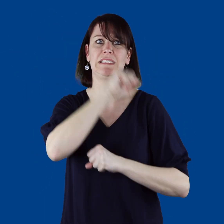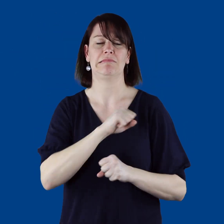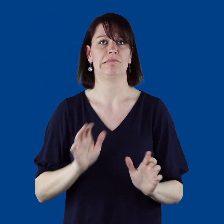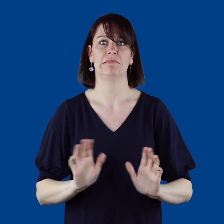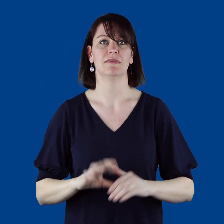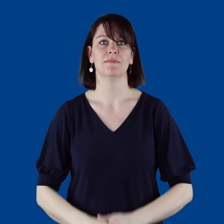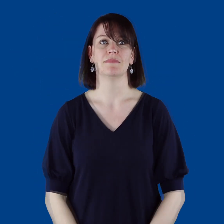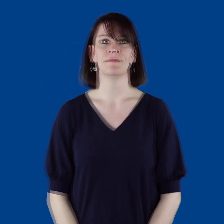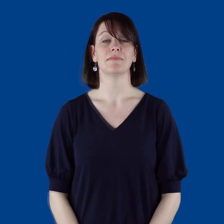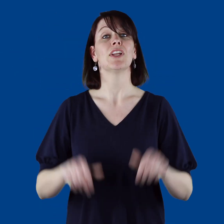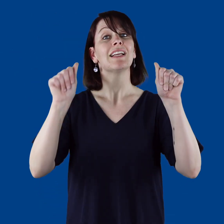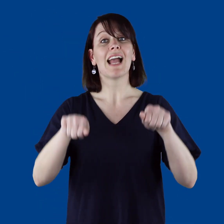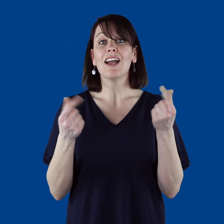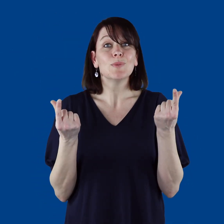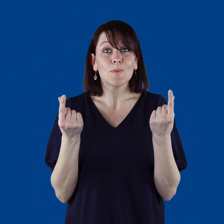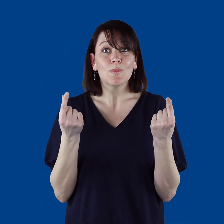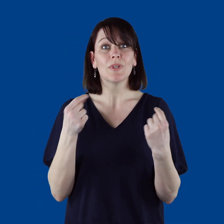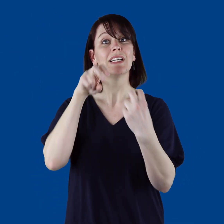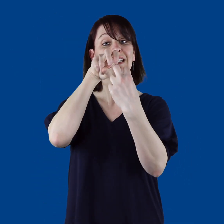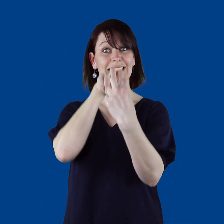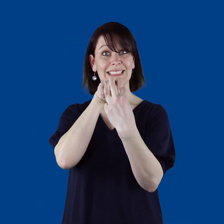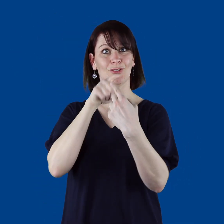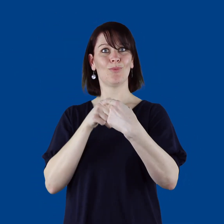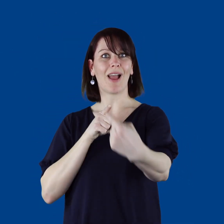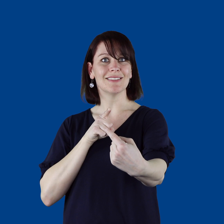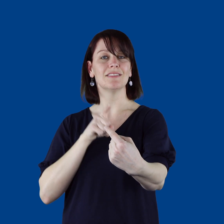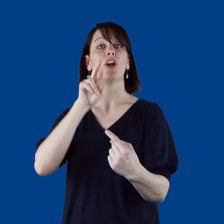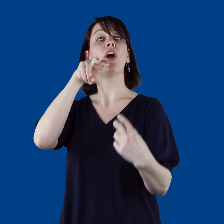yourself so that you and the object are within the child's visual field, they won't have to shift